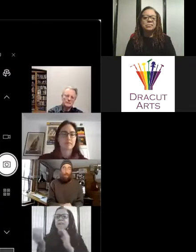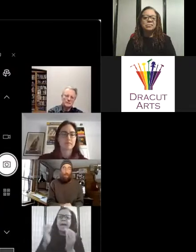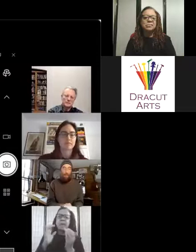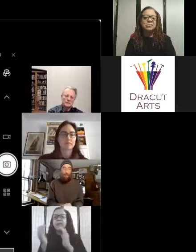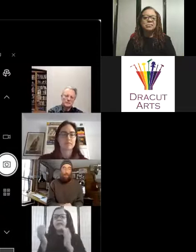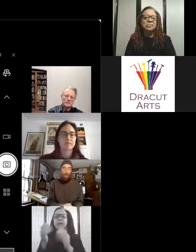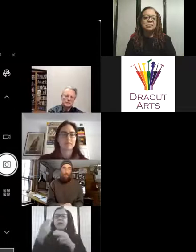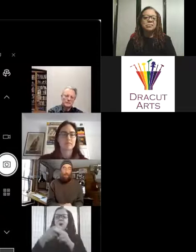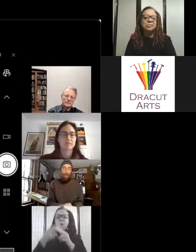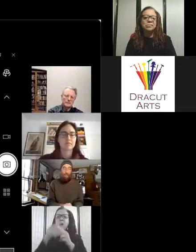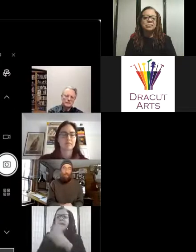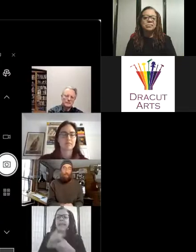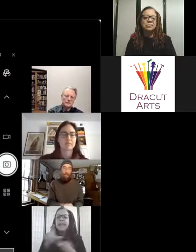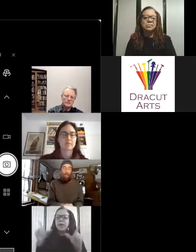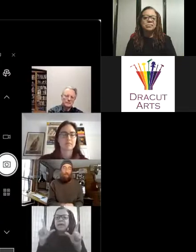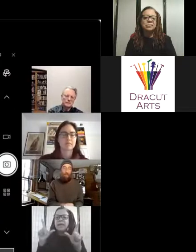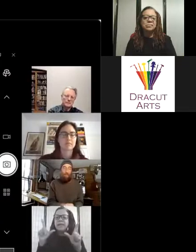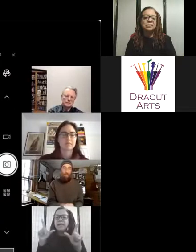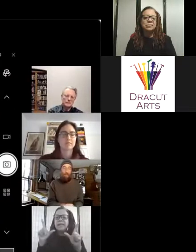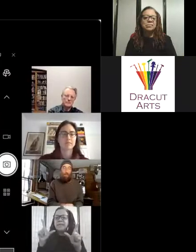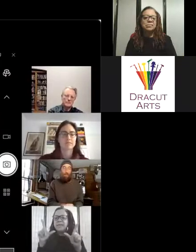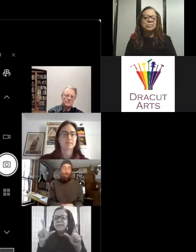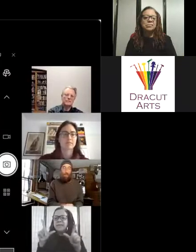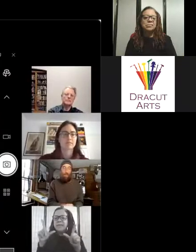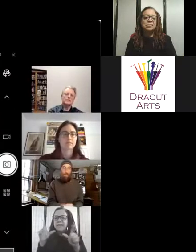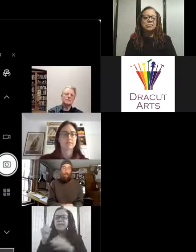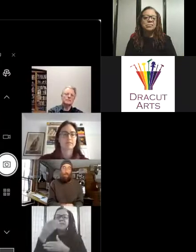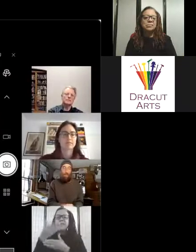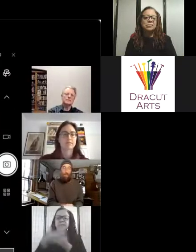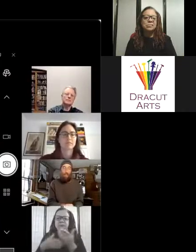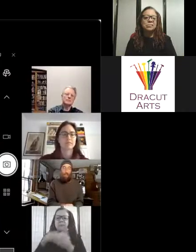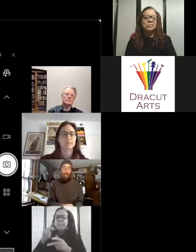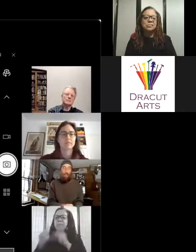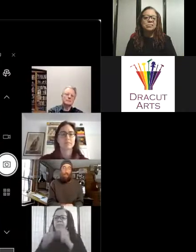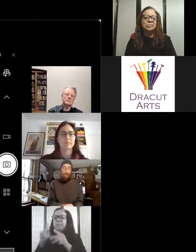LIBERTY." Right. "For some LIBERTY means for EACH TO DO AS HE PLEASES